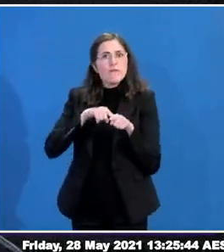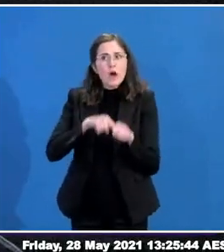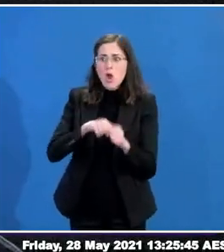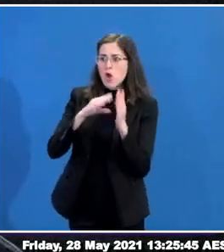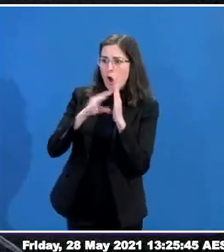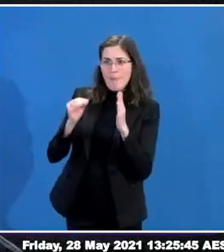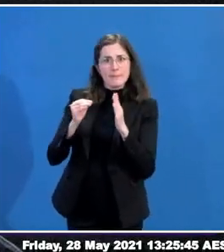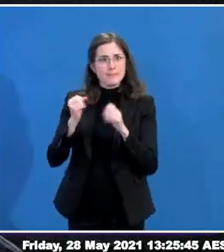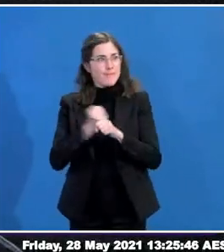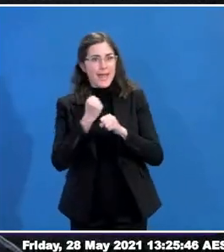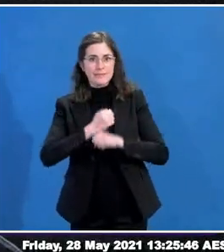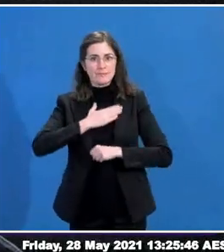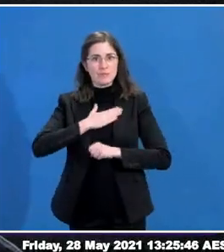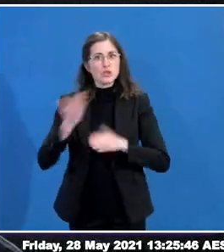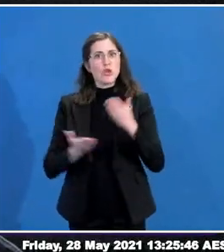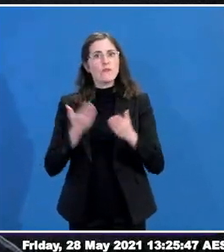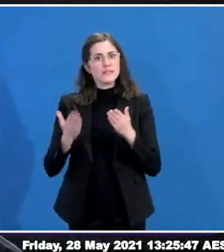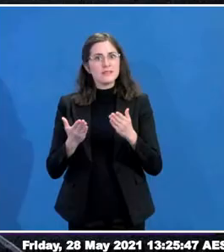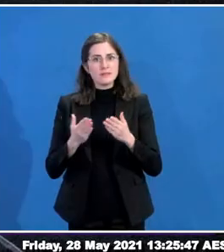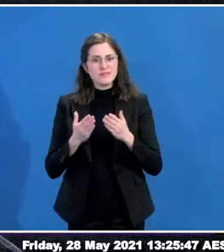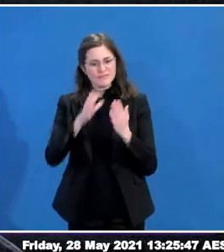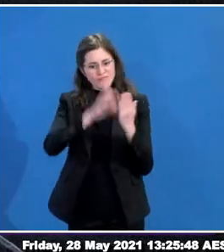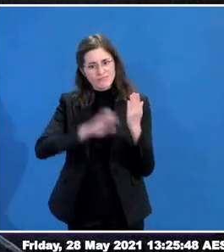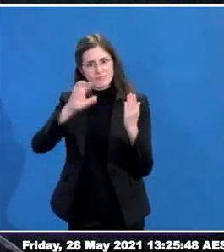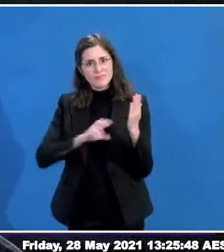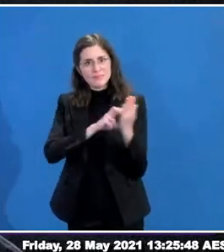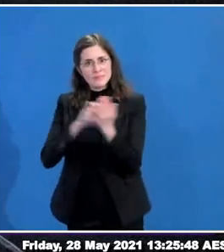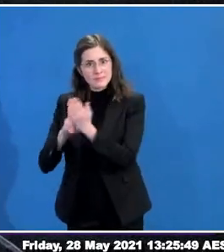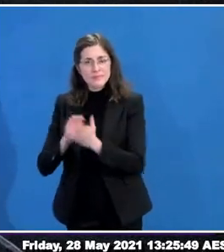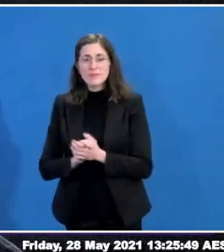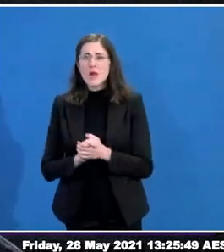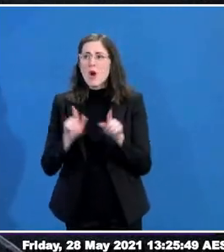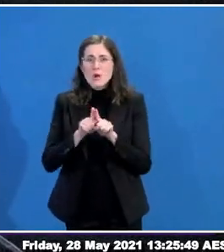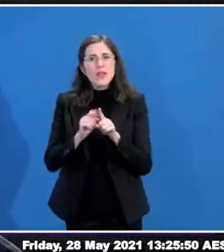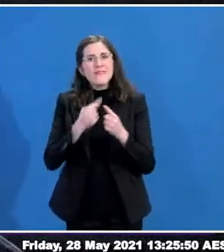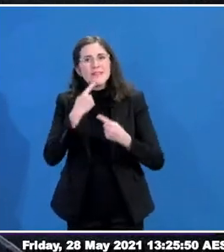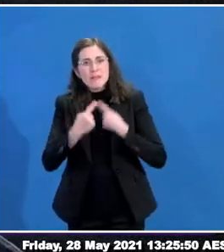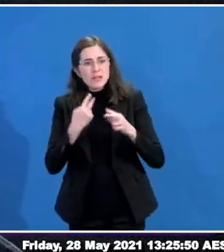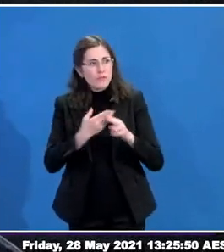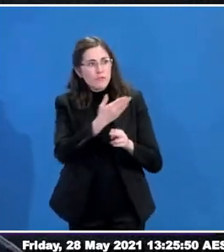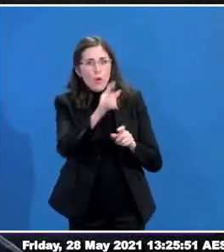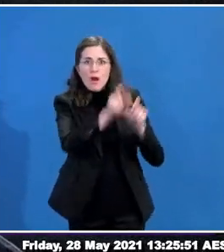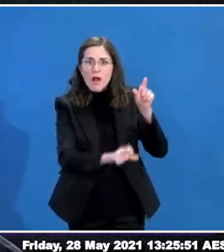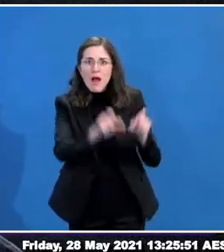It also has an explanation in there for participants about what a service agreement is and why we recommended their use.